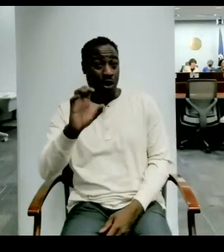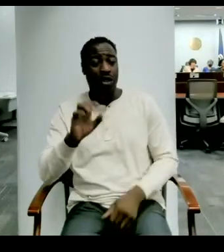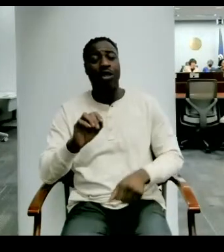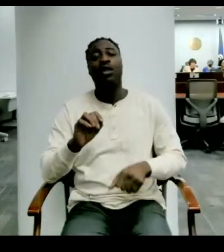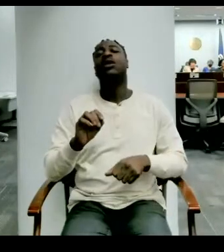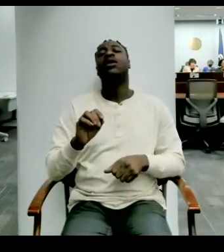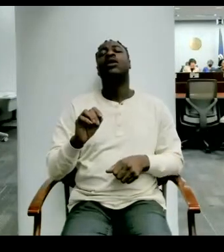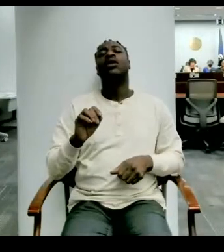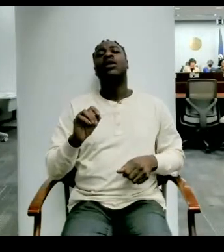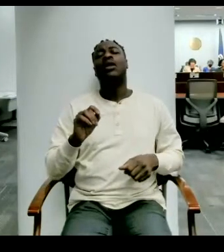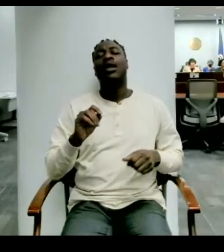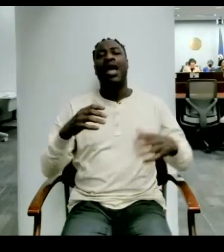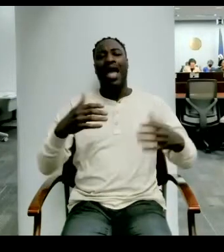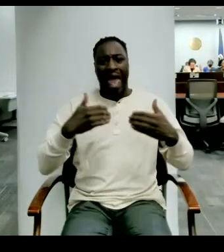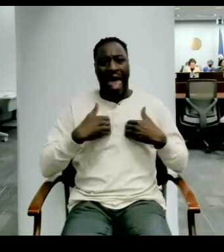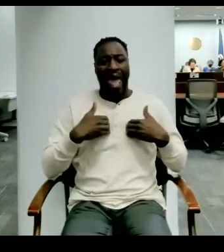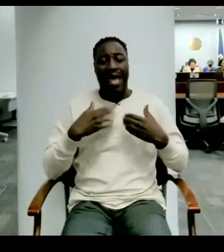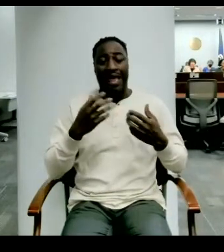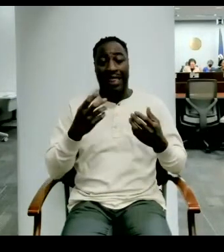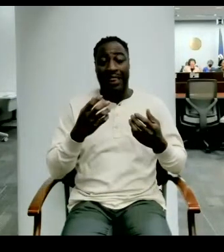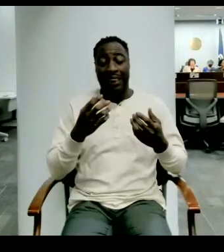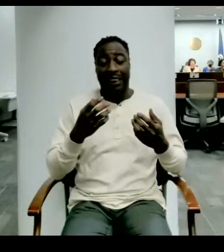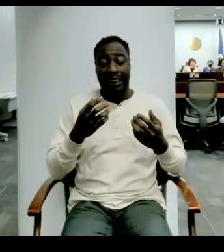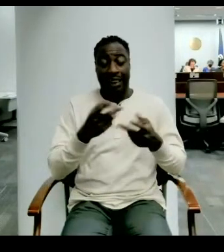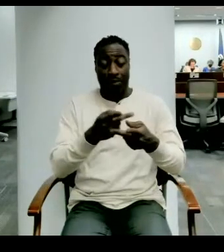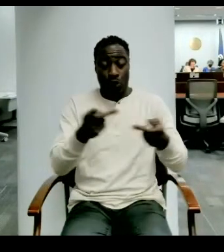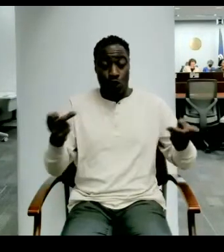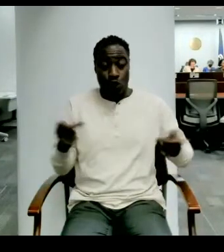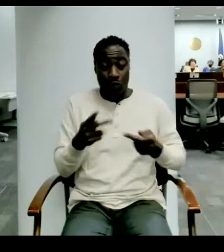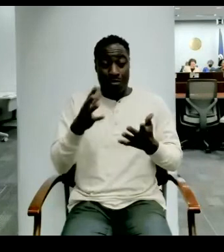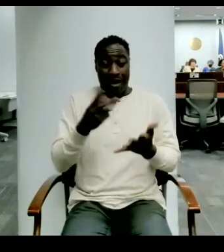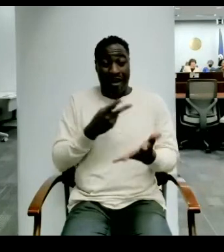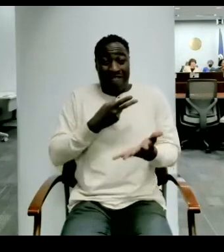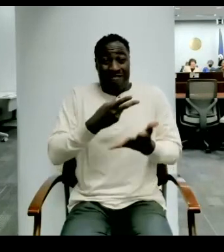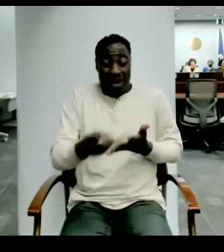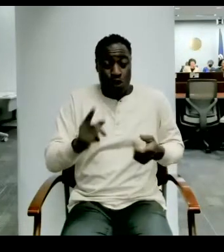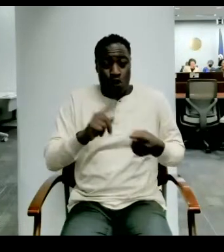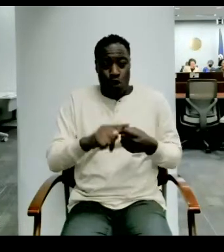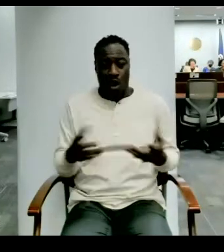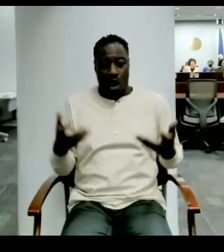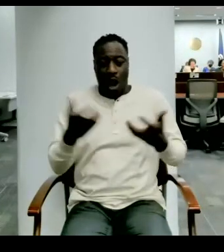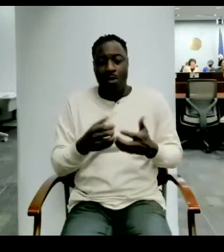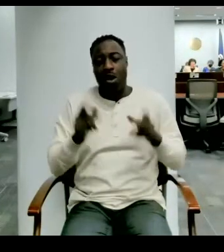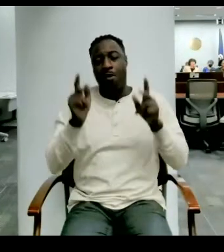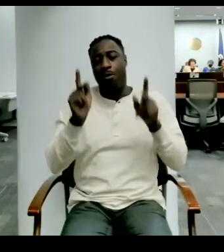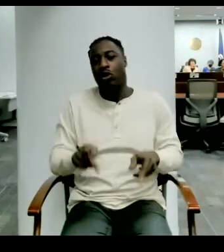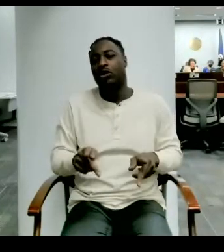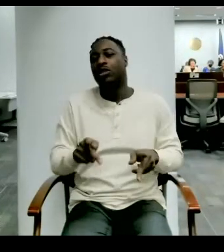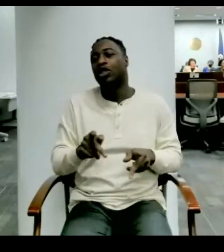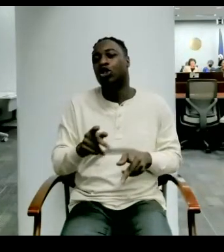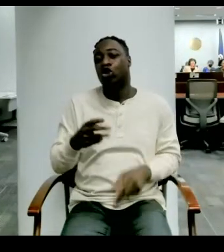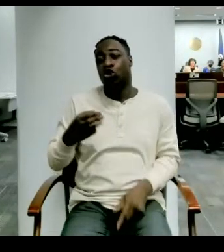position that a failure to accommodate an employee's religious beliefs is in